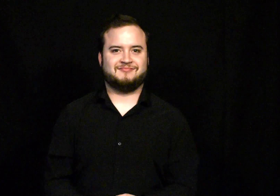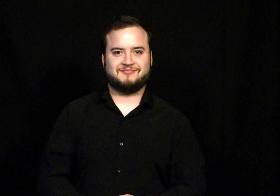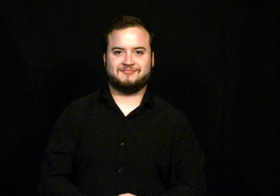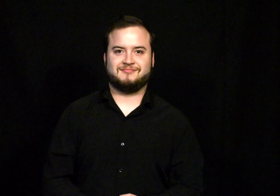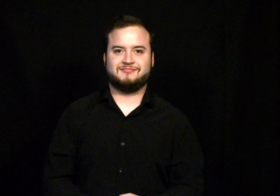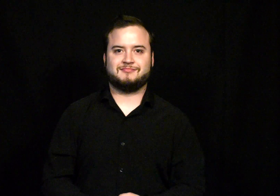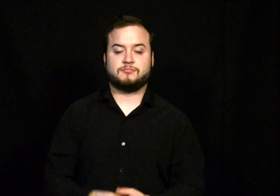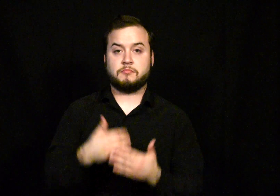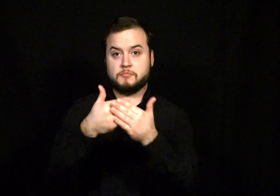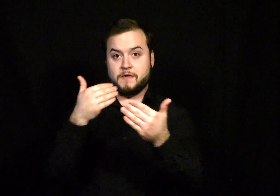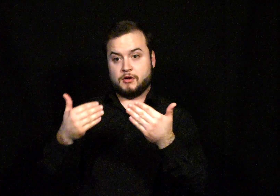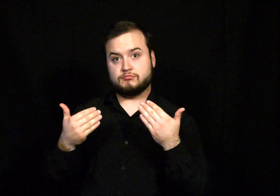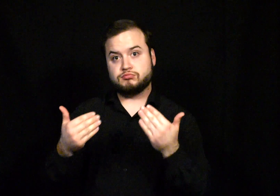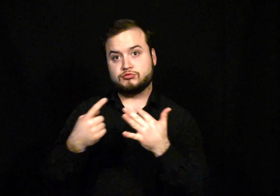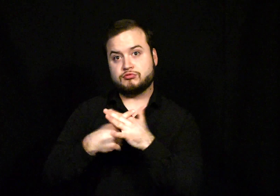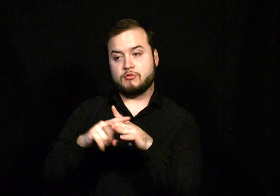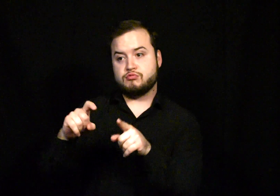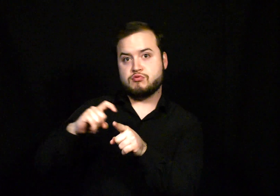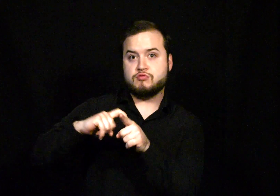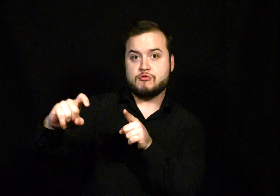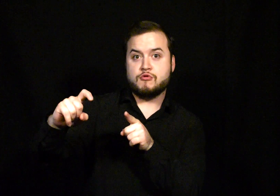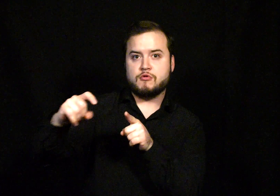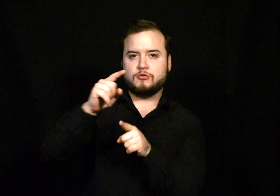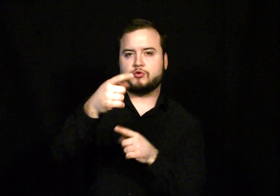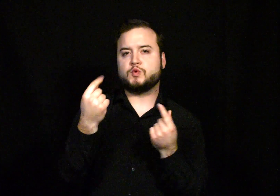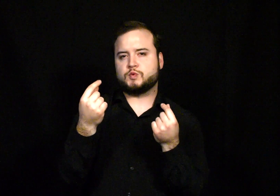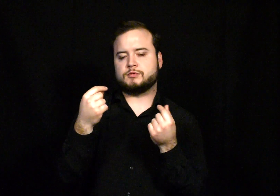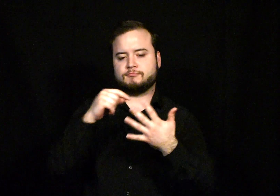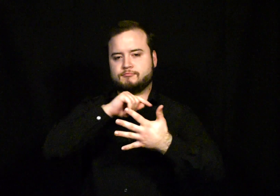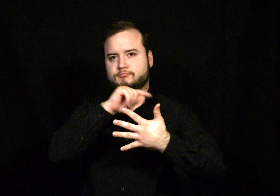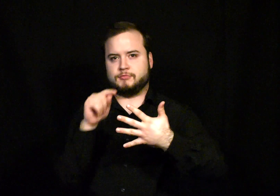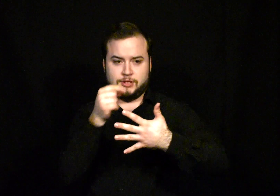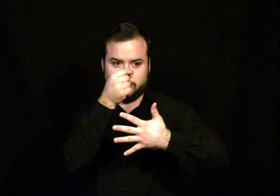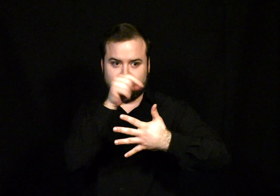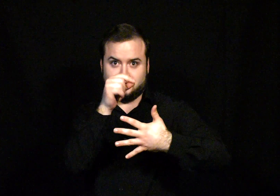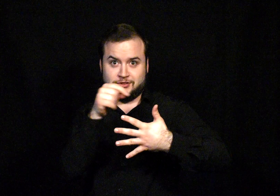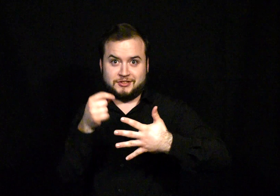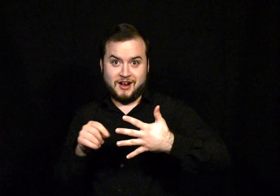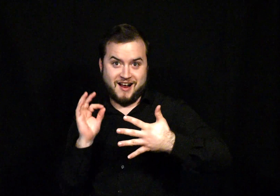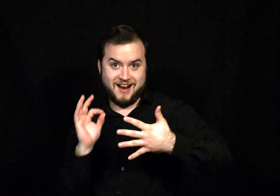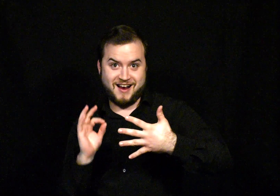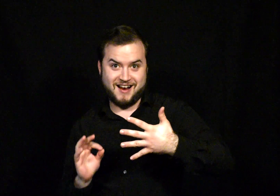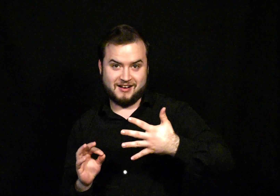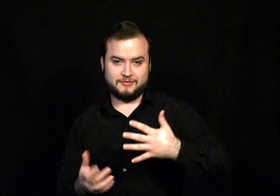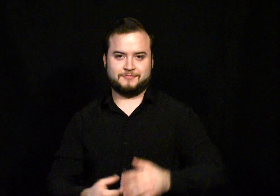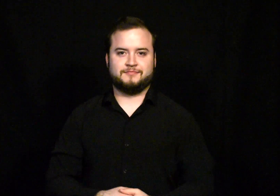Before starting your call, go through a personal checklist.